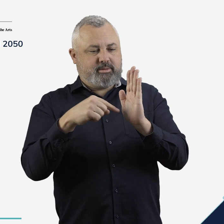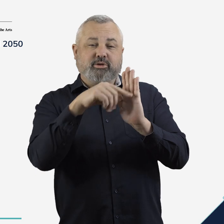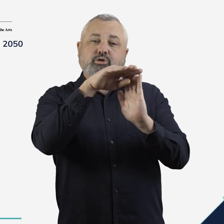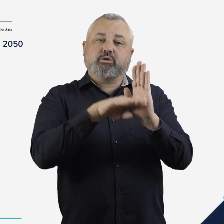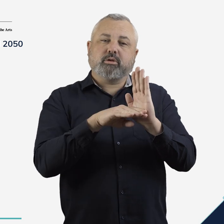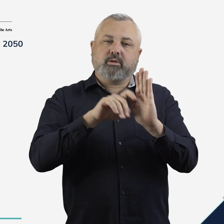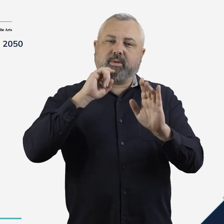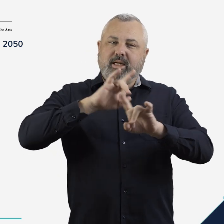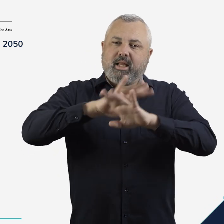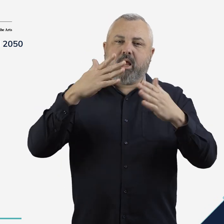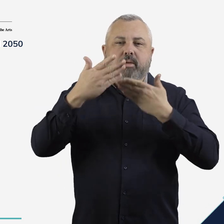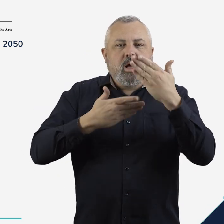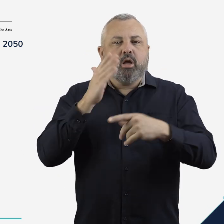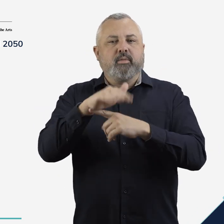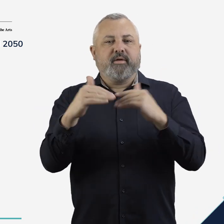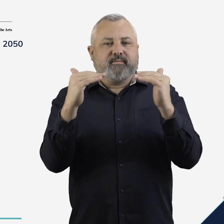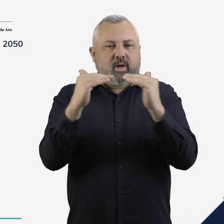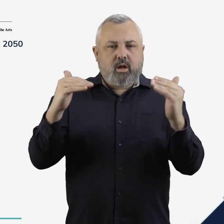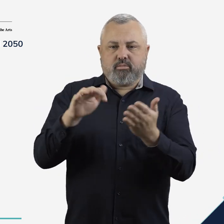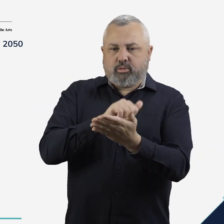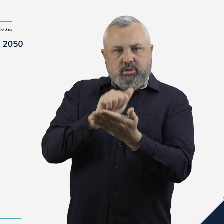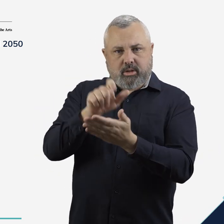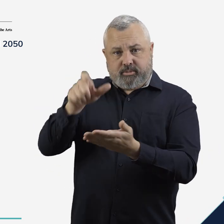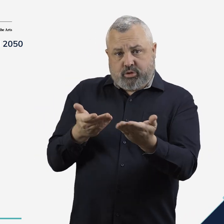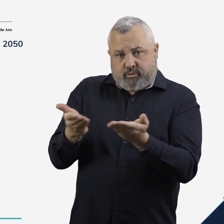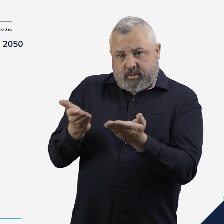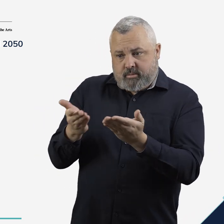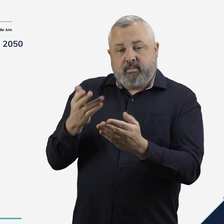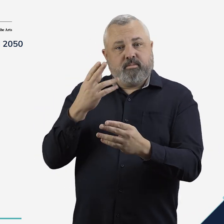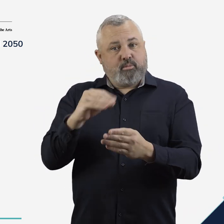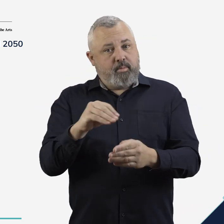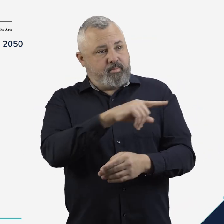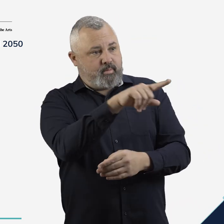This will set out what the ombudsperson considers fair and appropriate treatment of customers by